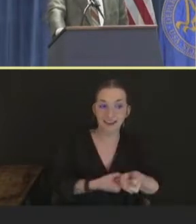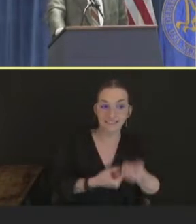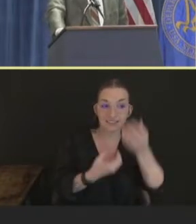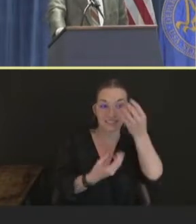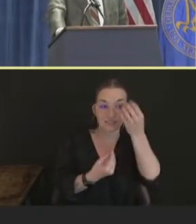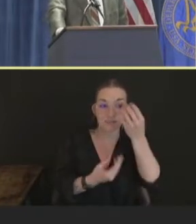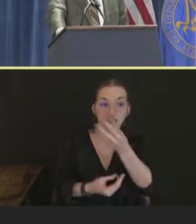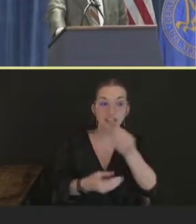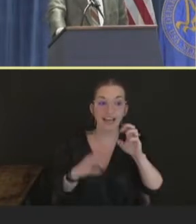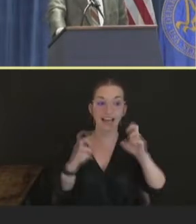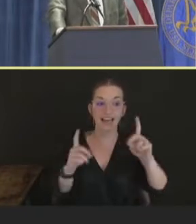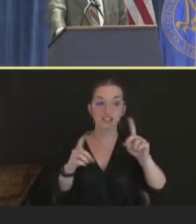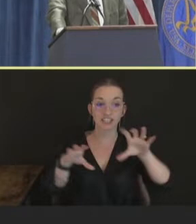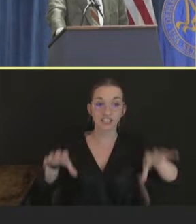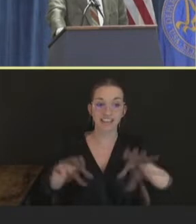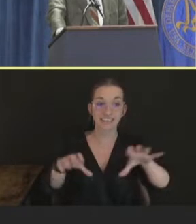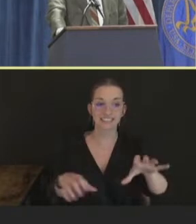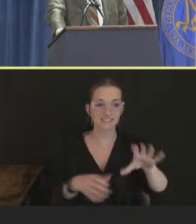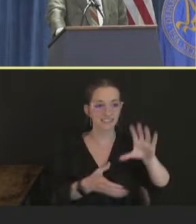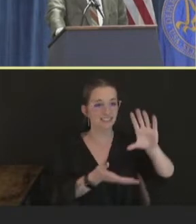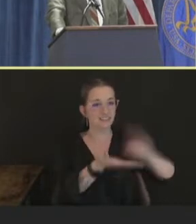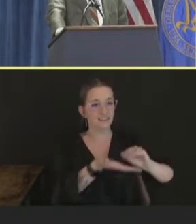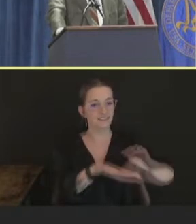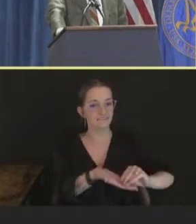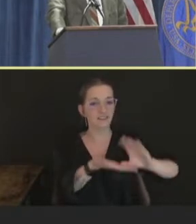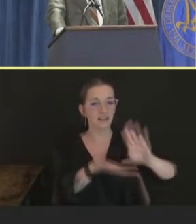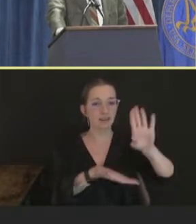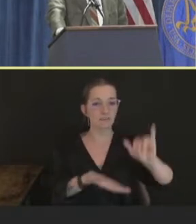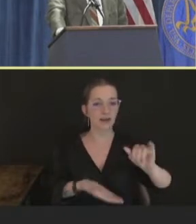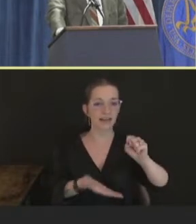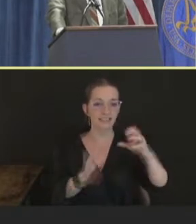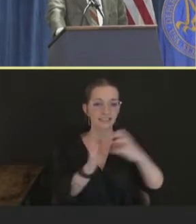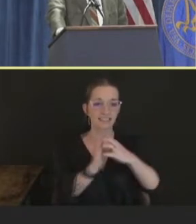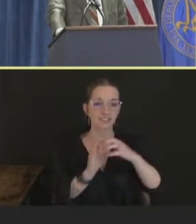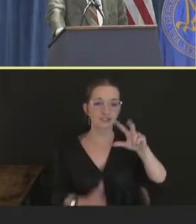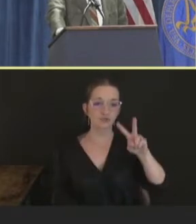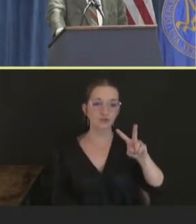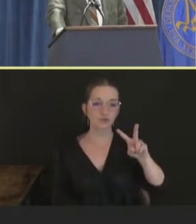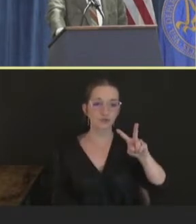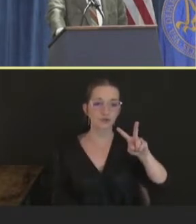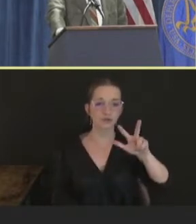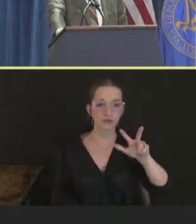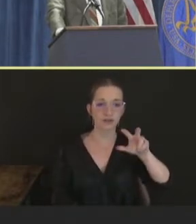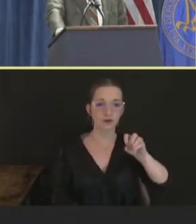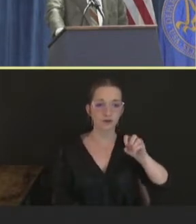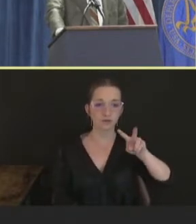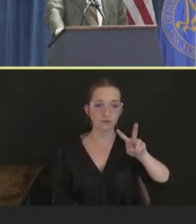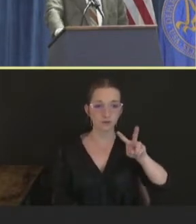that were funded from Section 2302 of the American Rescue Act in 2021.